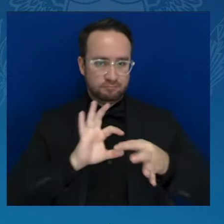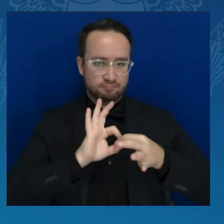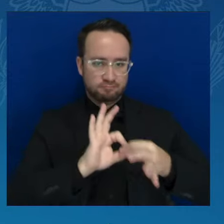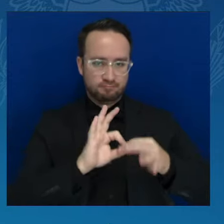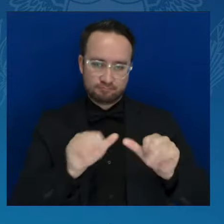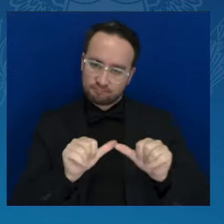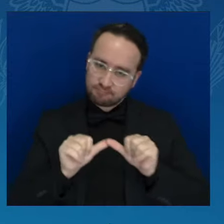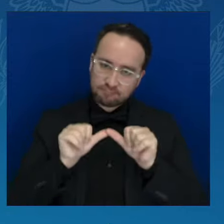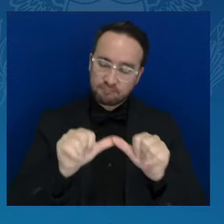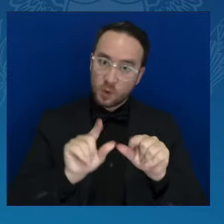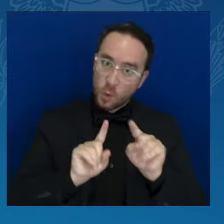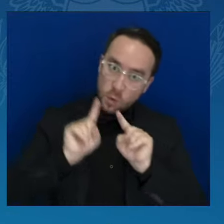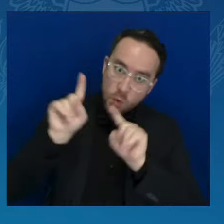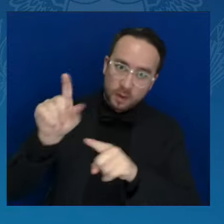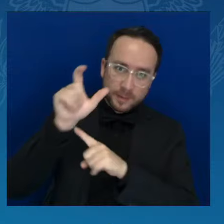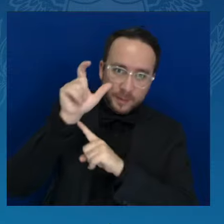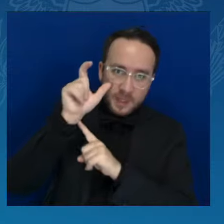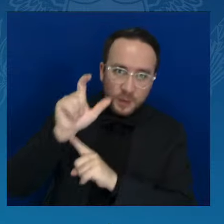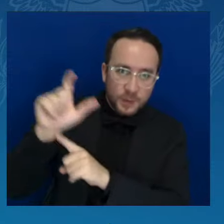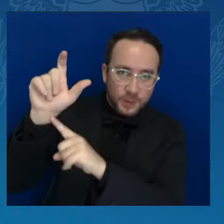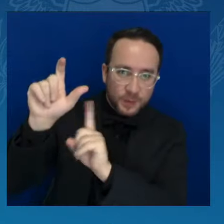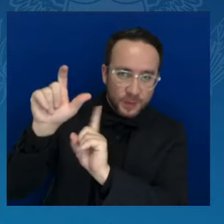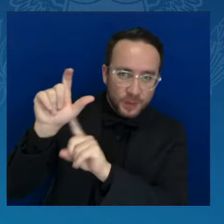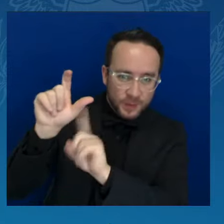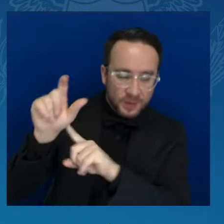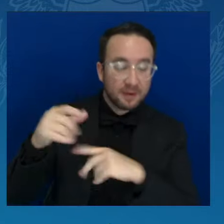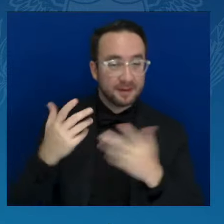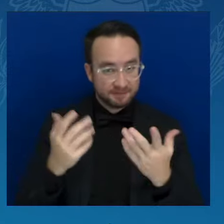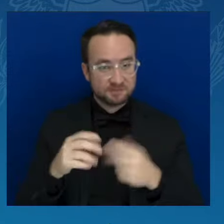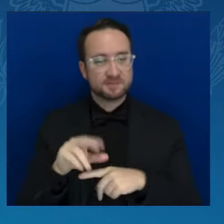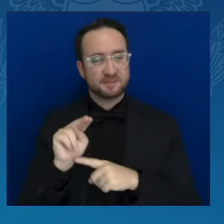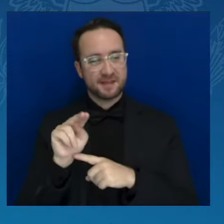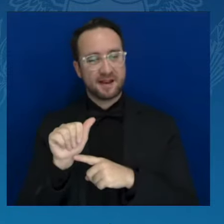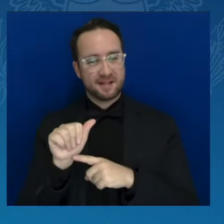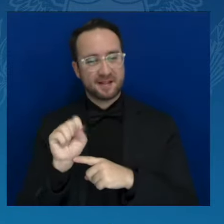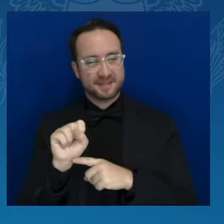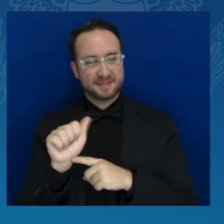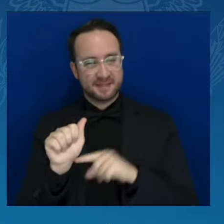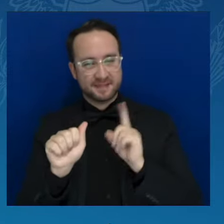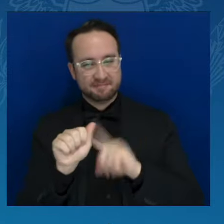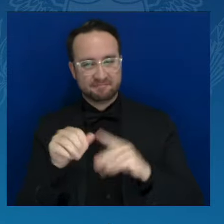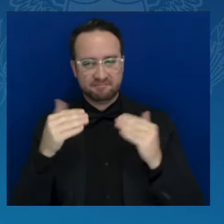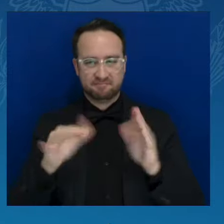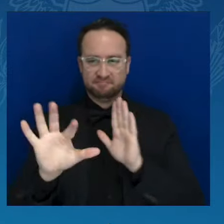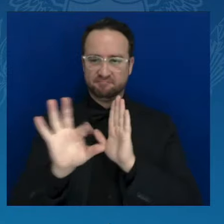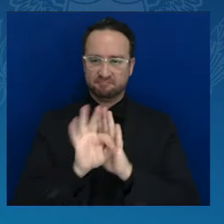And it is not only sincerely appreciated, but it is urgently needed in the world today.